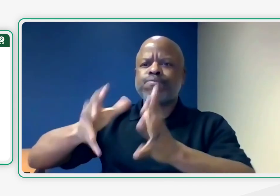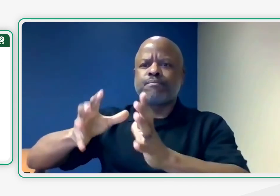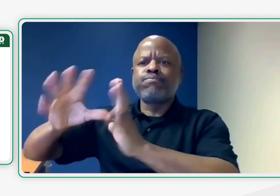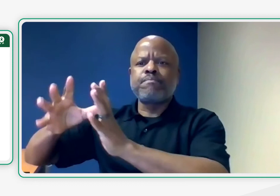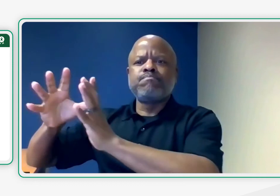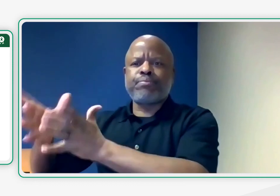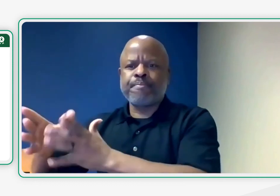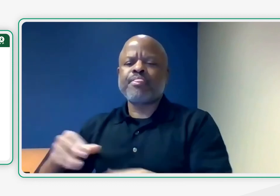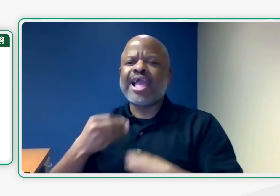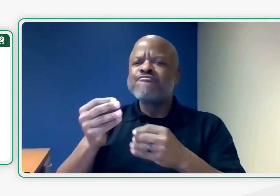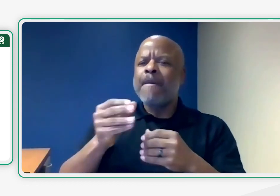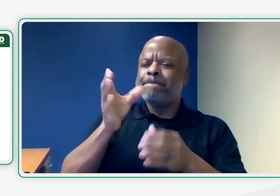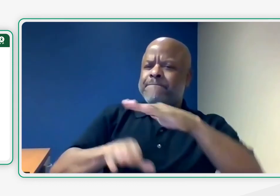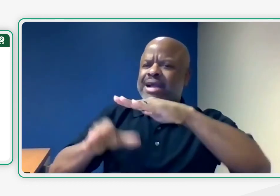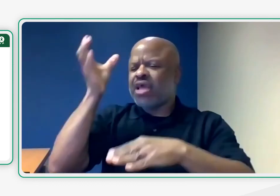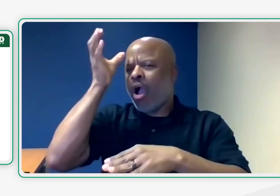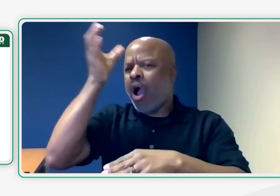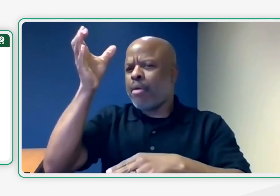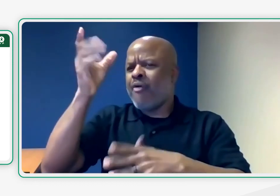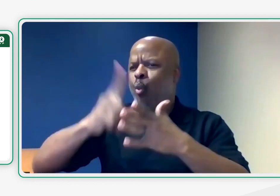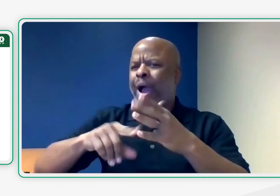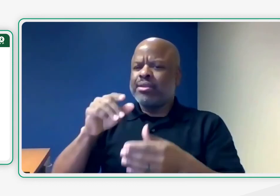and a coach – and how each of them embodies a distinct role.